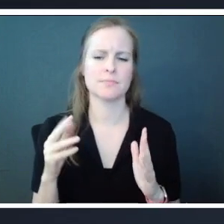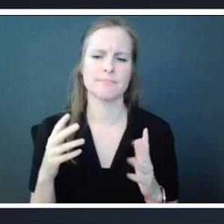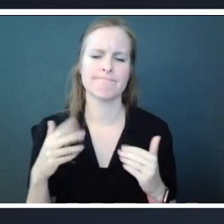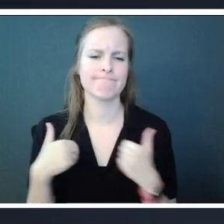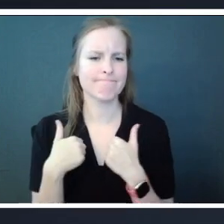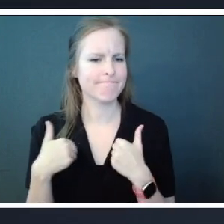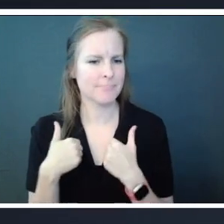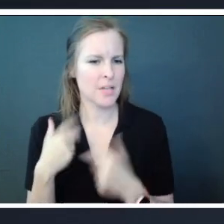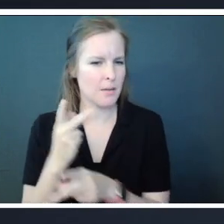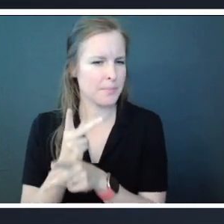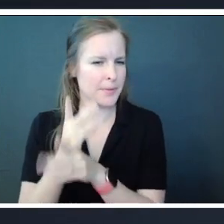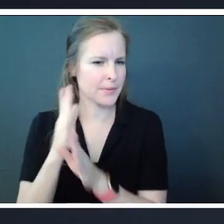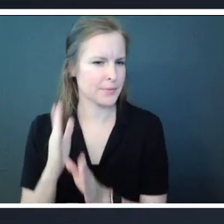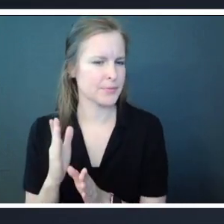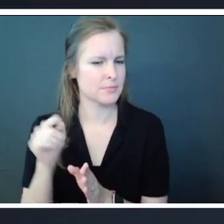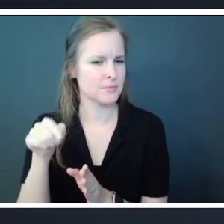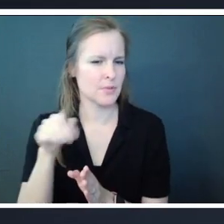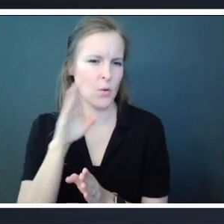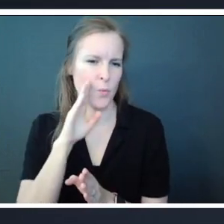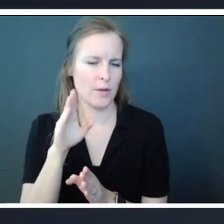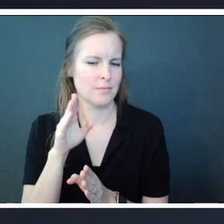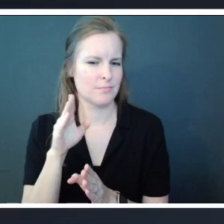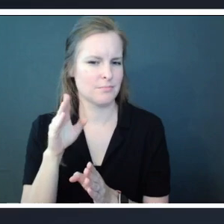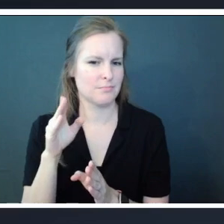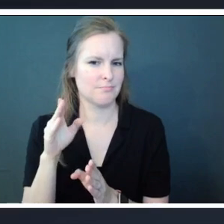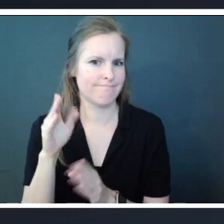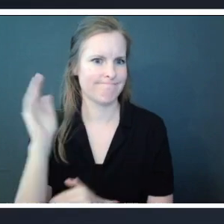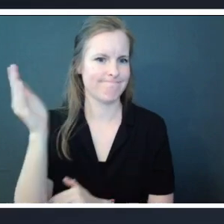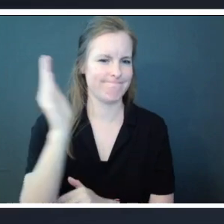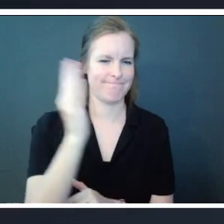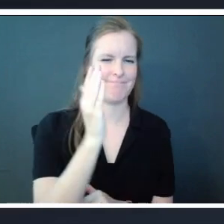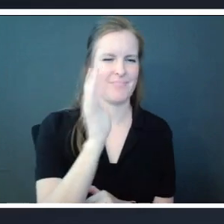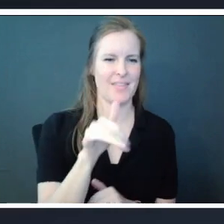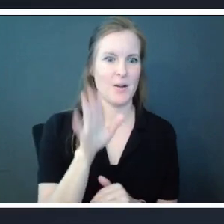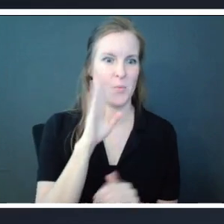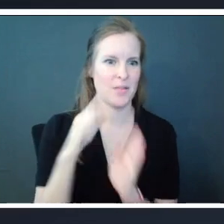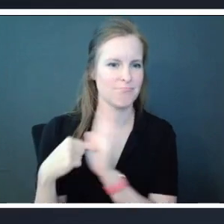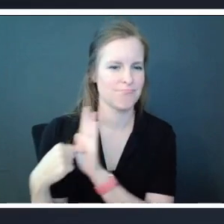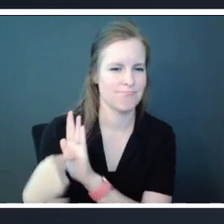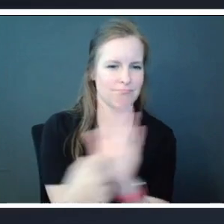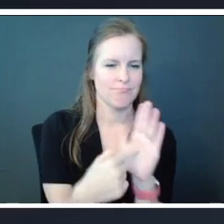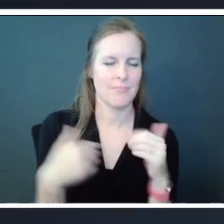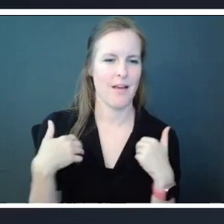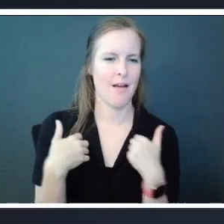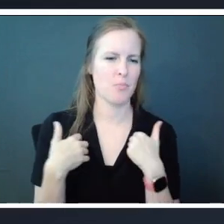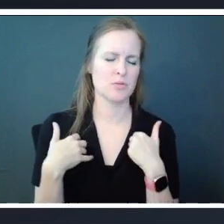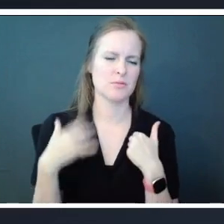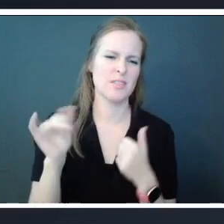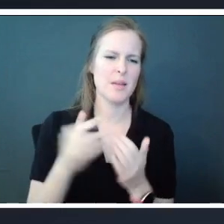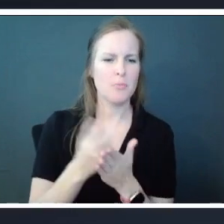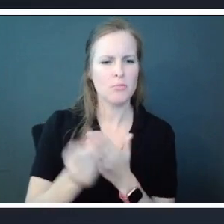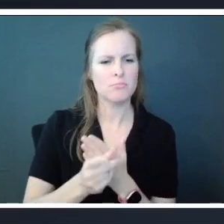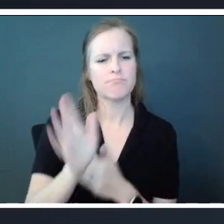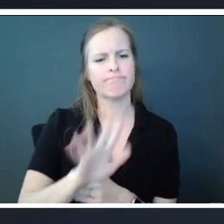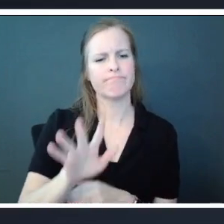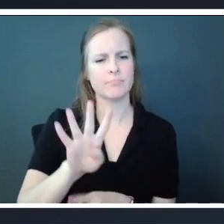see two to three animals up close. These programs are about 45 minutes long and have a chance for